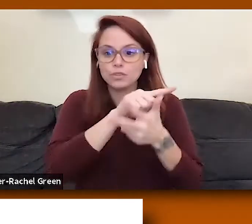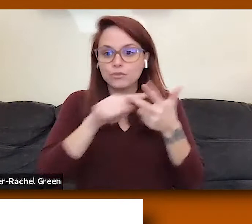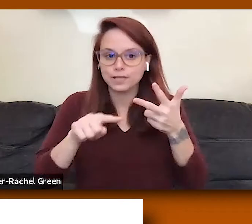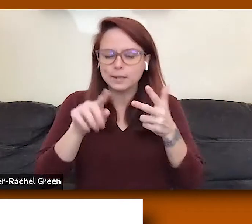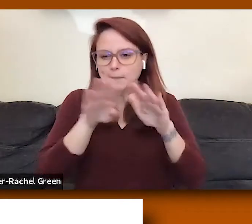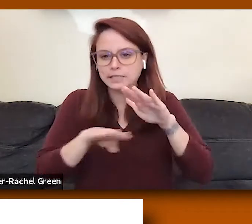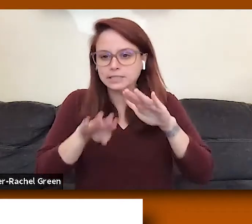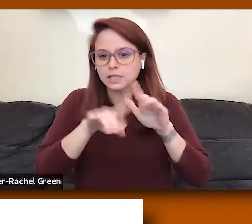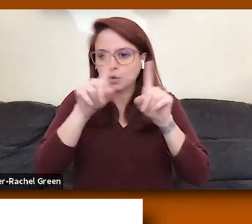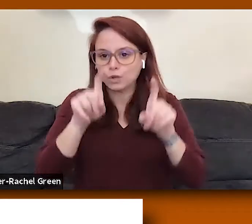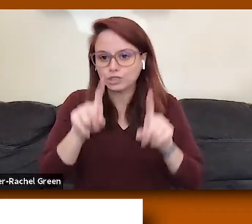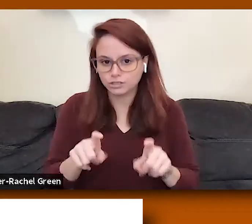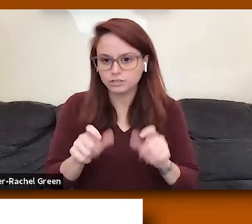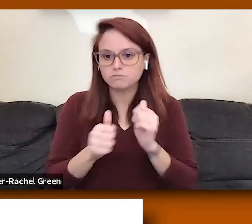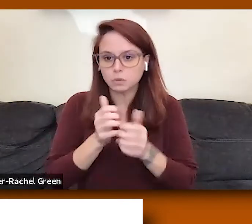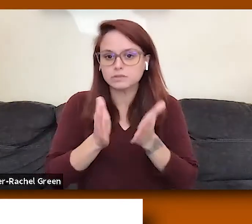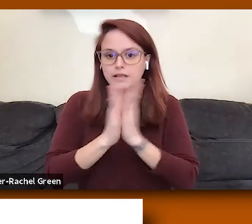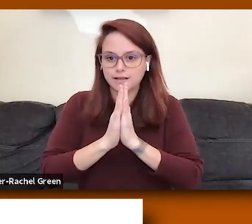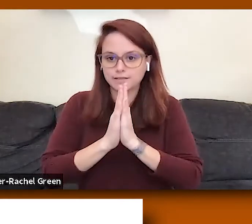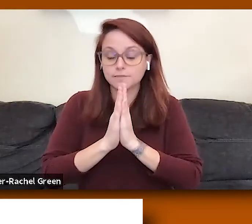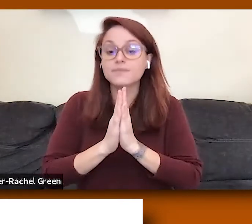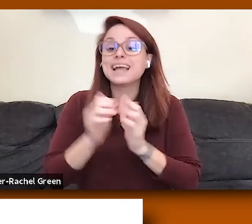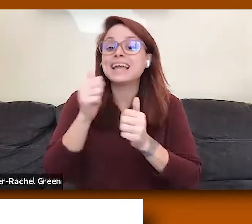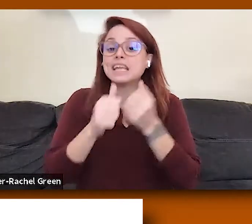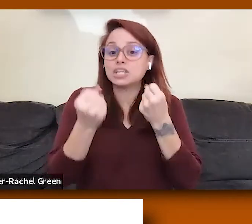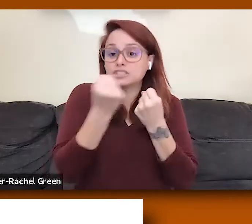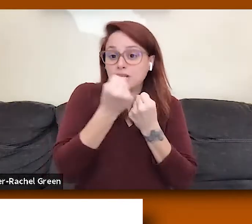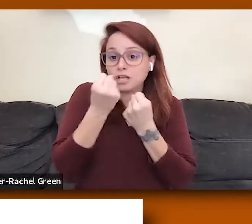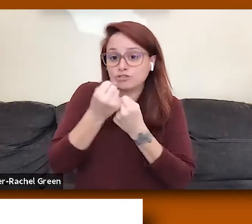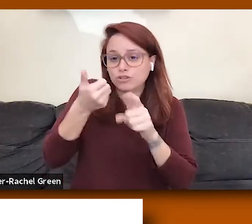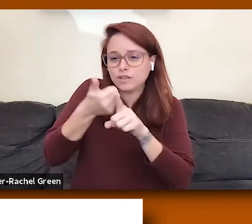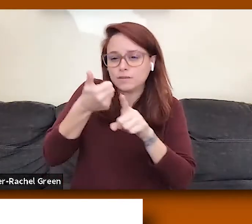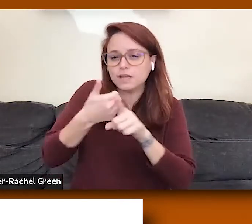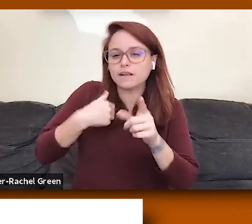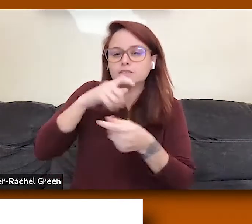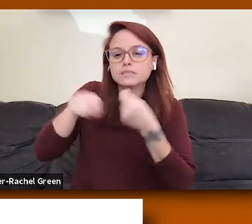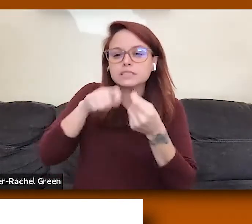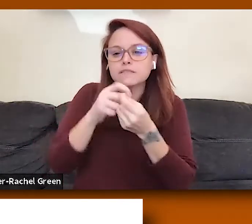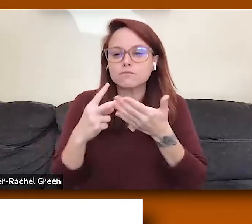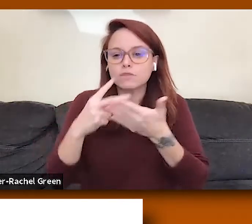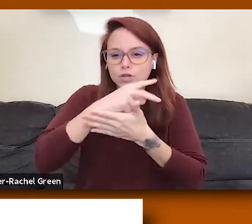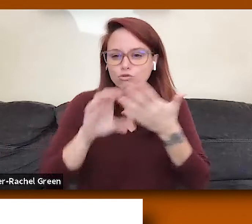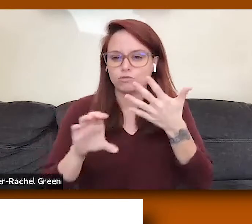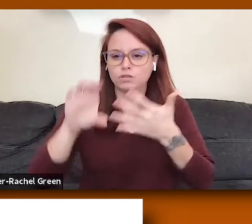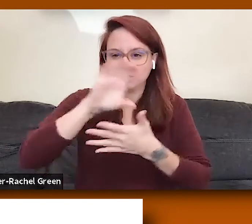Now, each sponsor has specific review criteria in their solicitation, so, it's very crucial